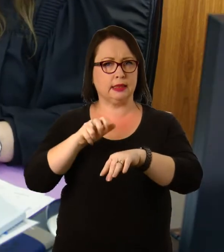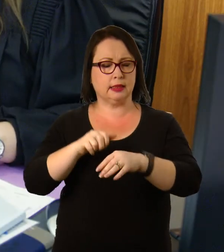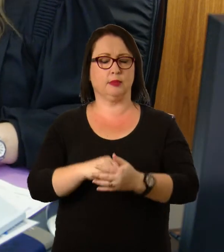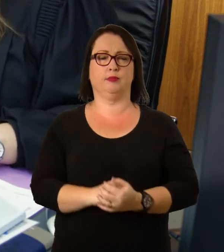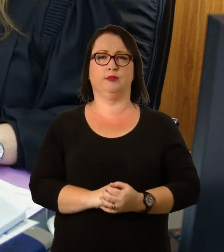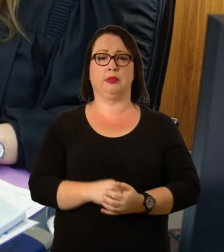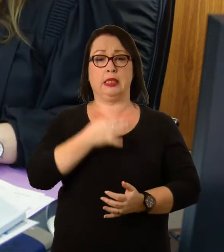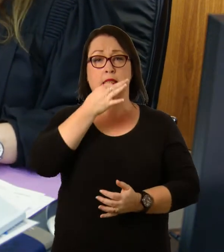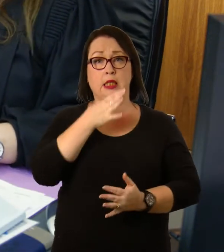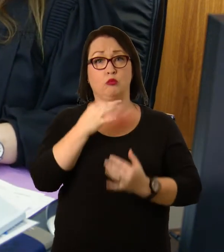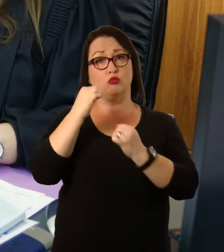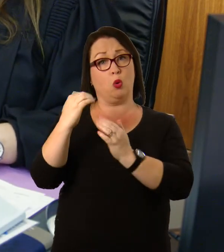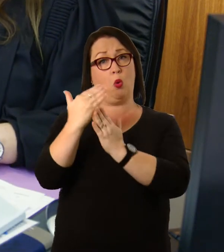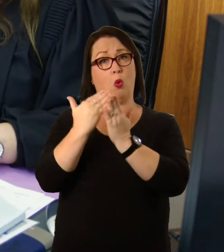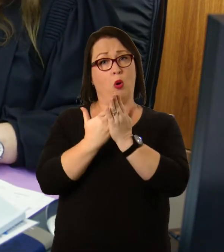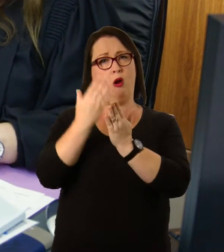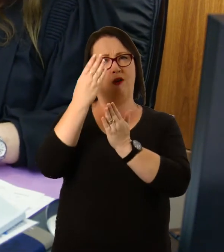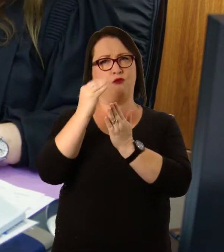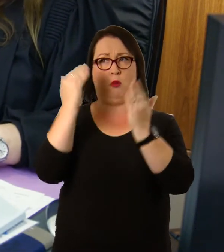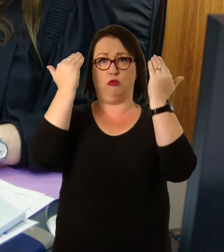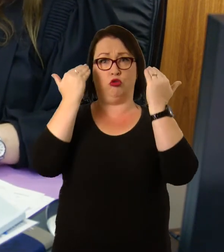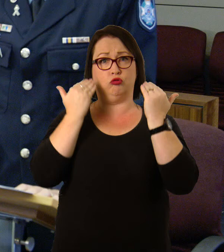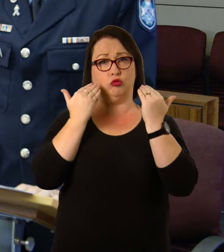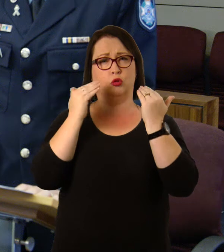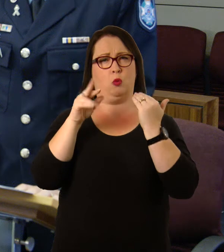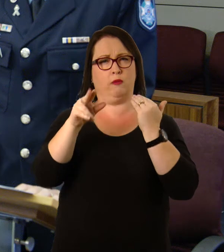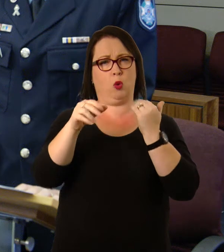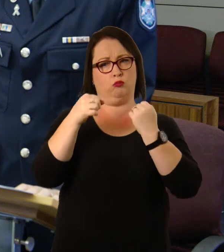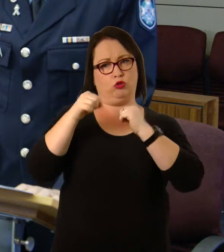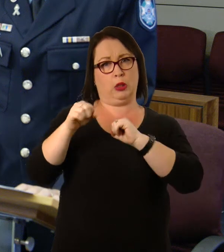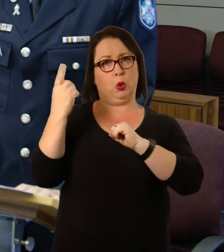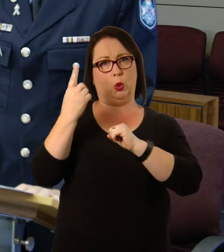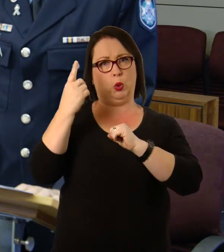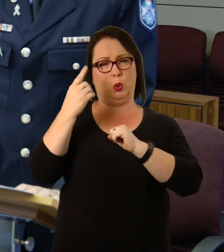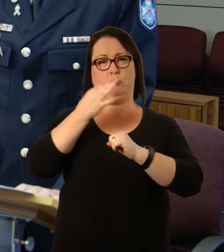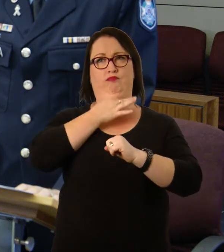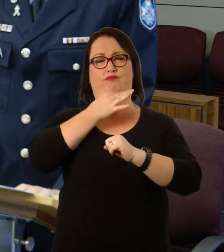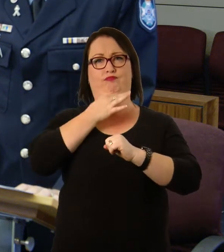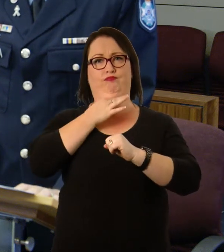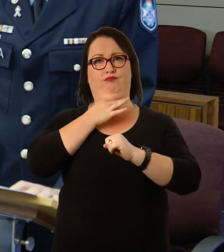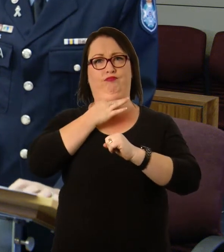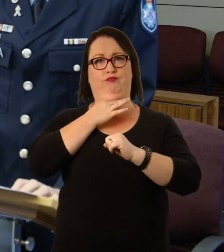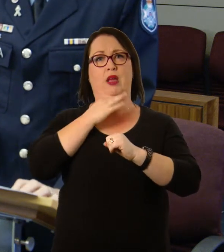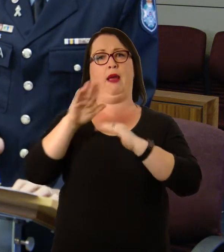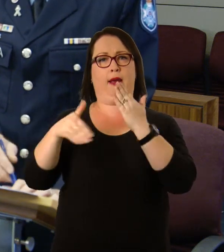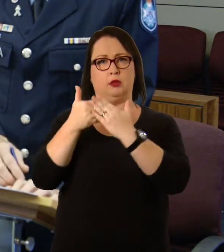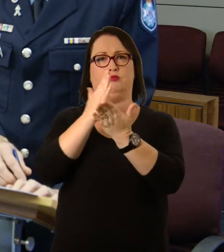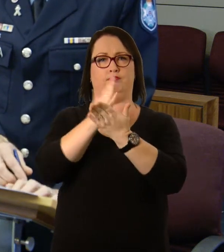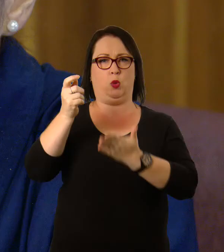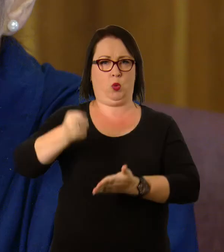Temporary Protection Orders are made by a magistrate to protect those in danger up until the court can consider the case at a hearing.